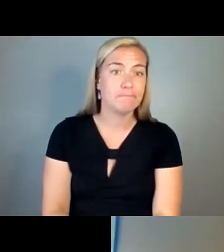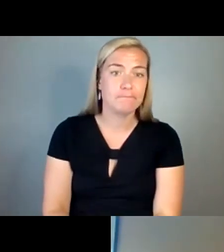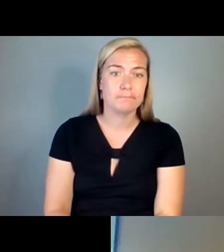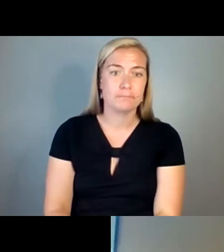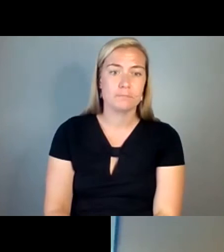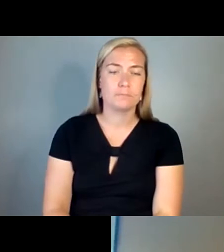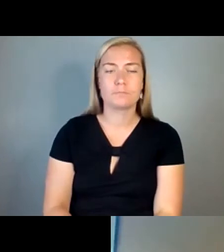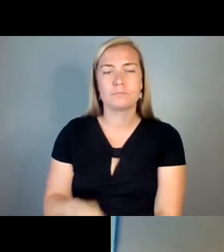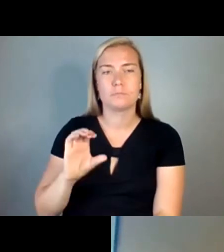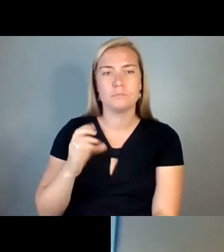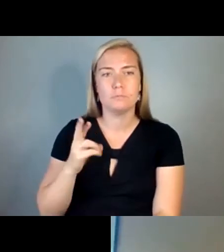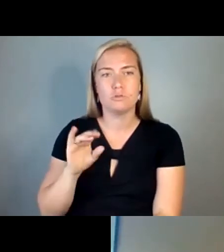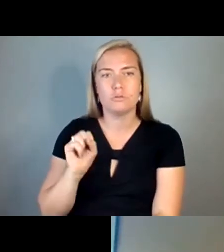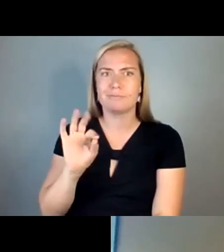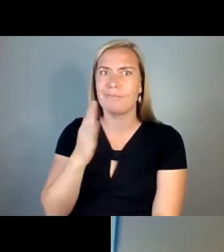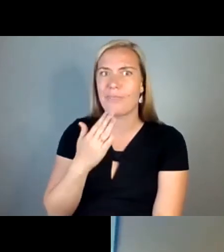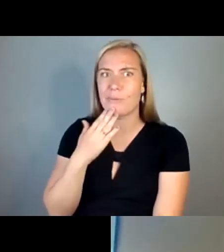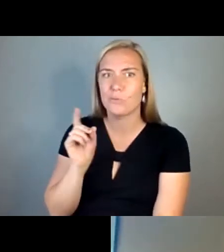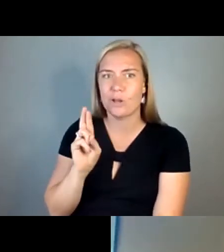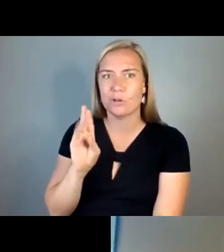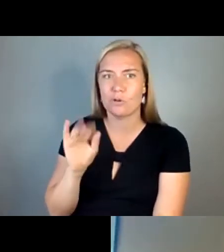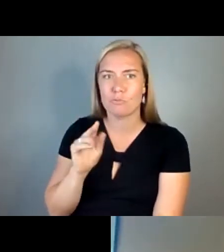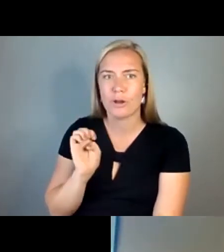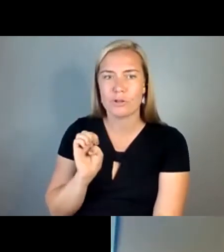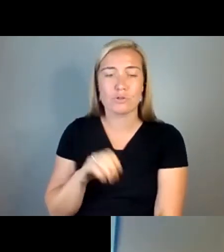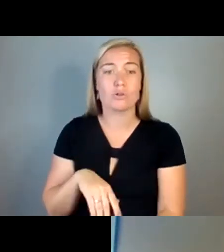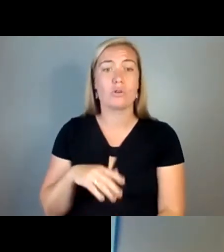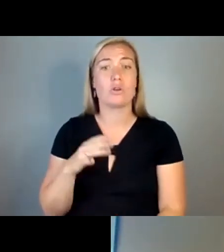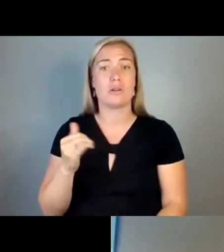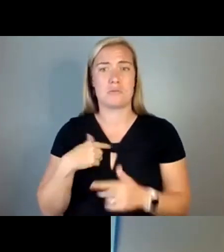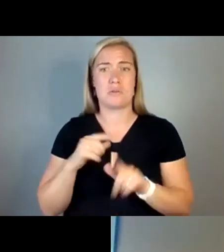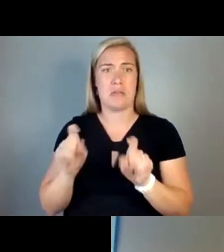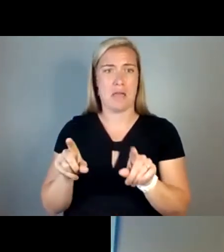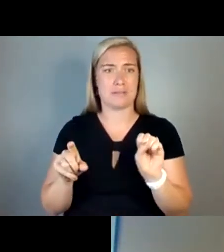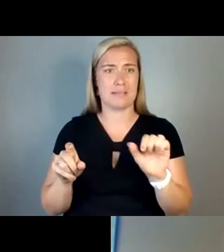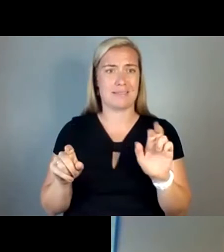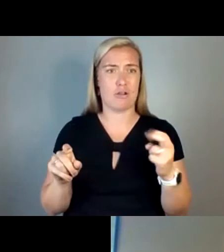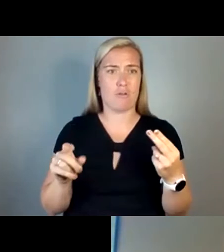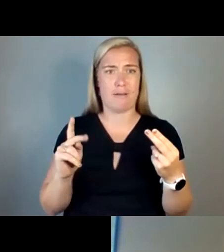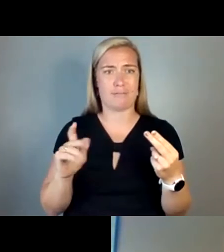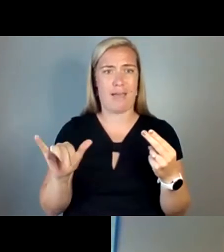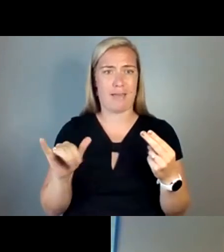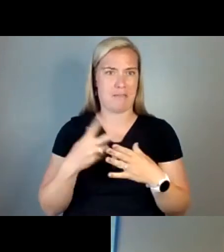Thank you Dr. Branche. The next question is for both Sarah and Kathy, several remote workers